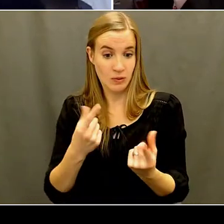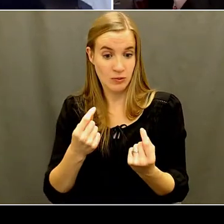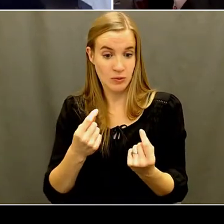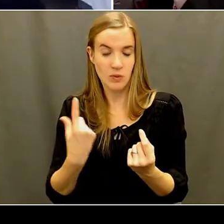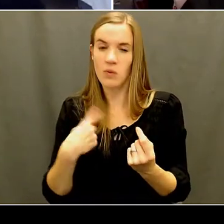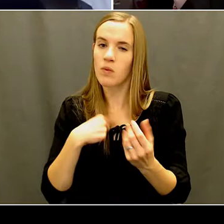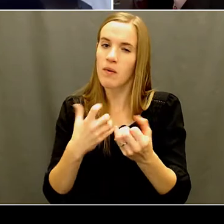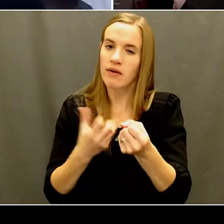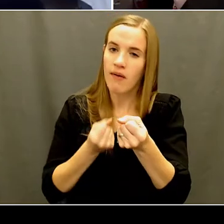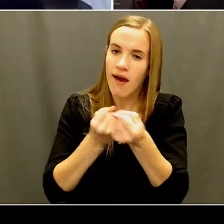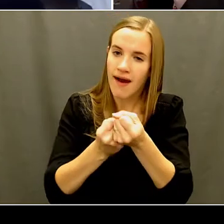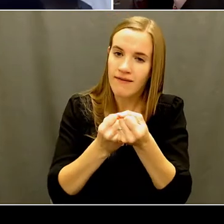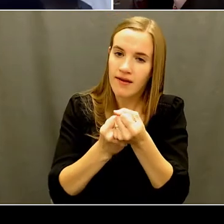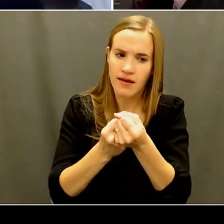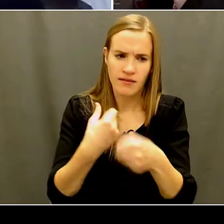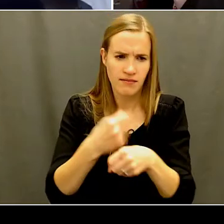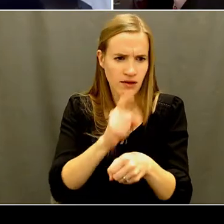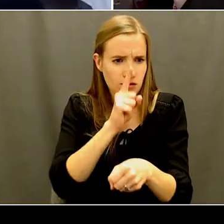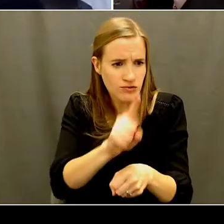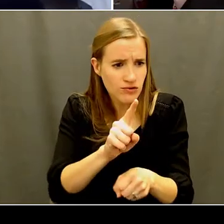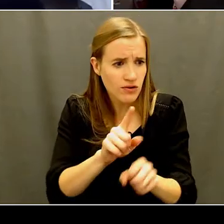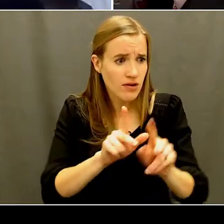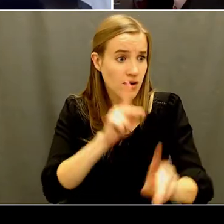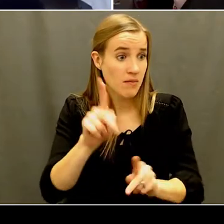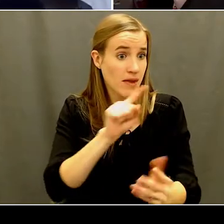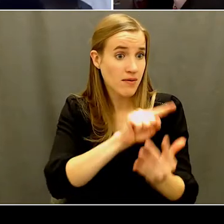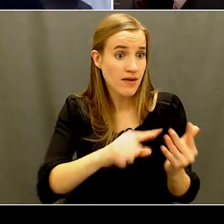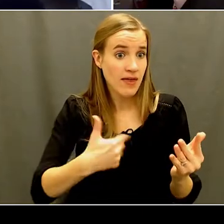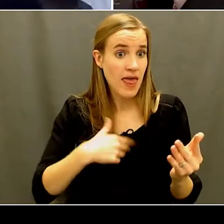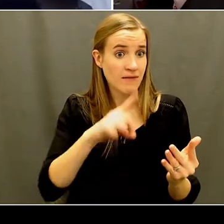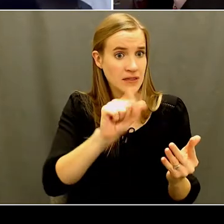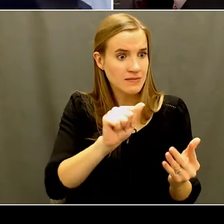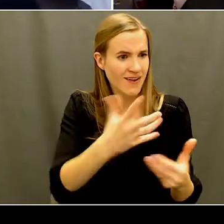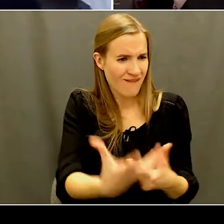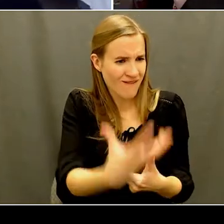relief for Coronavirus until at least mid September and it's just